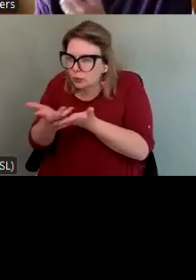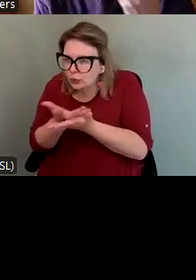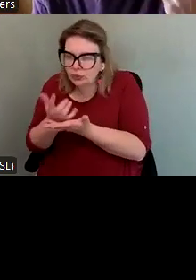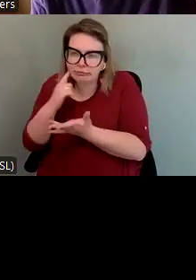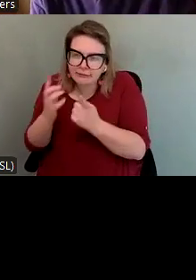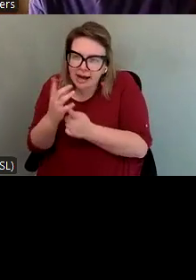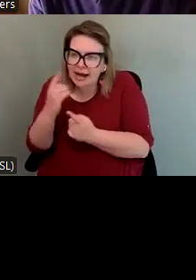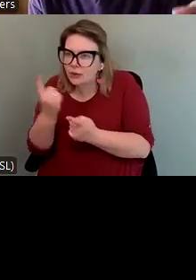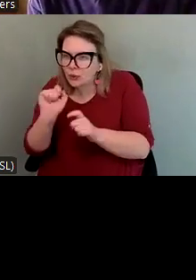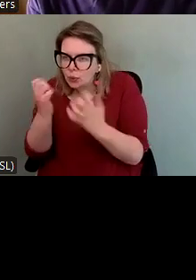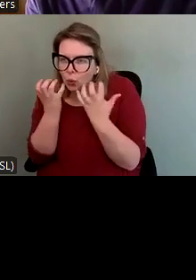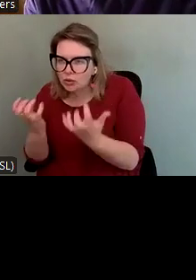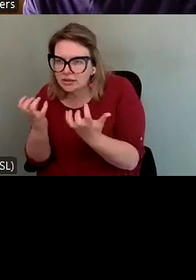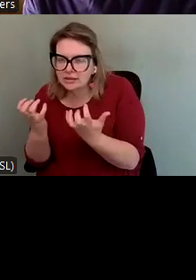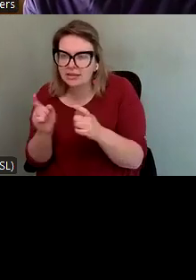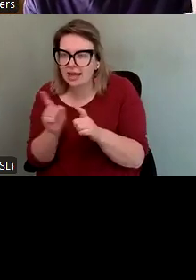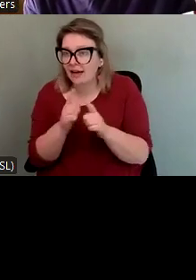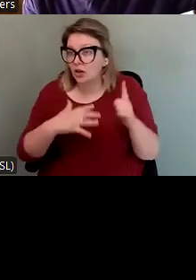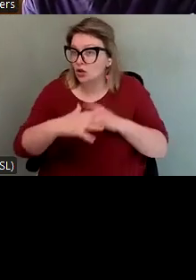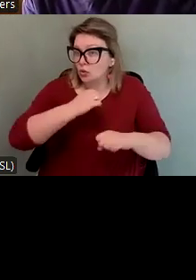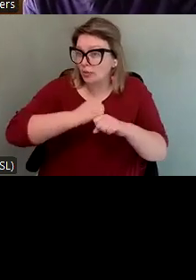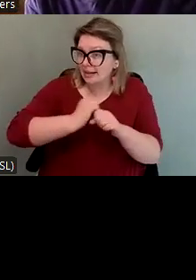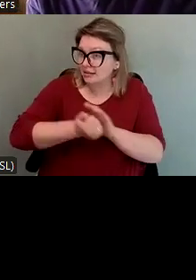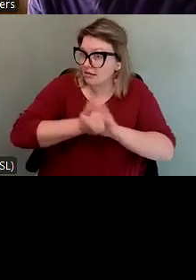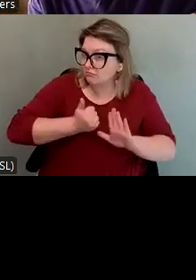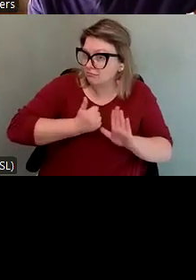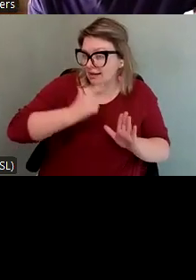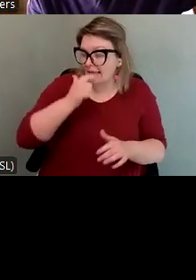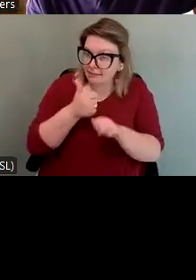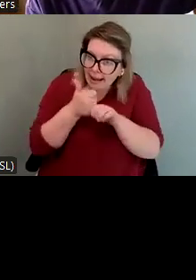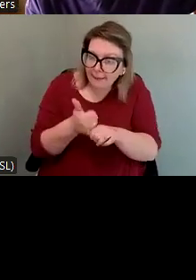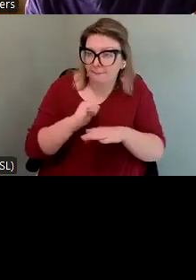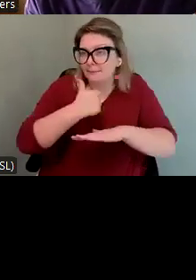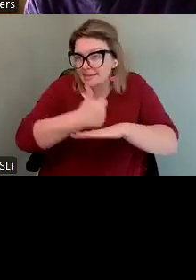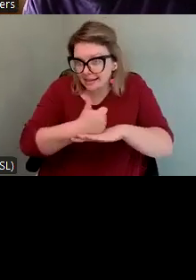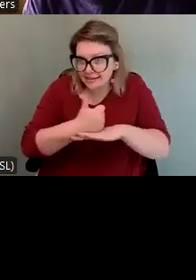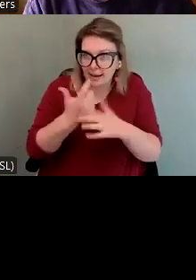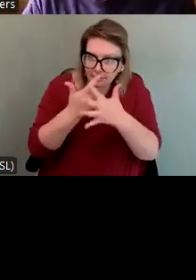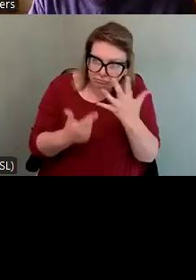We've got our social media tech champions as well, who can help you with the actual setup of any of this stuff as well.